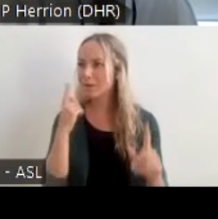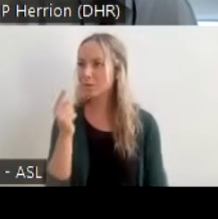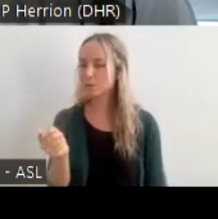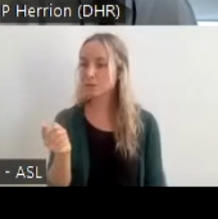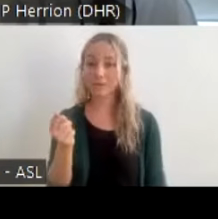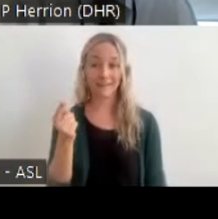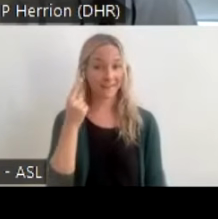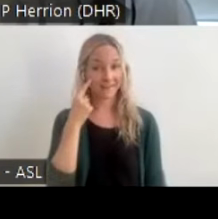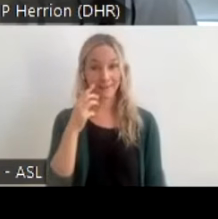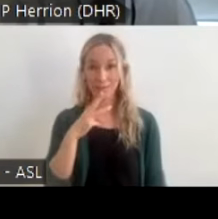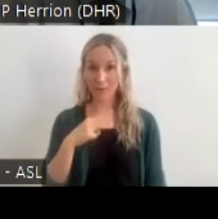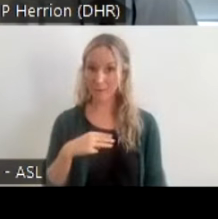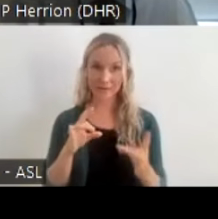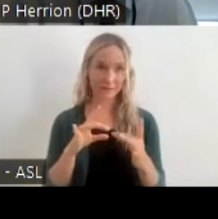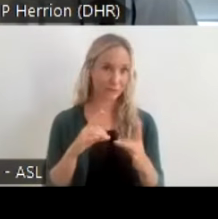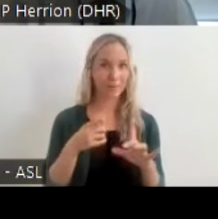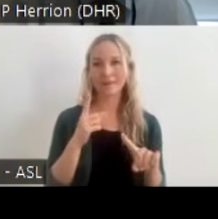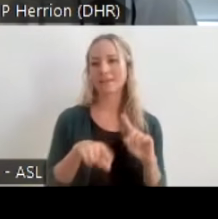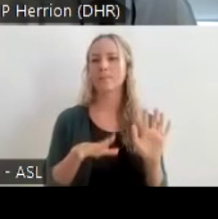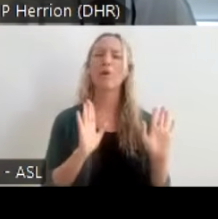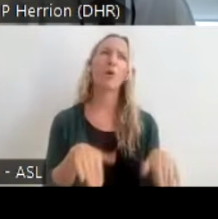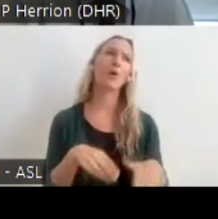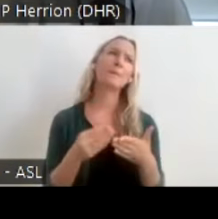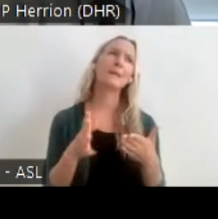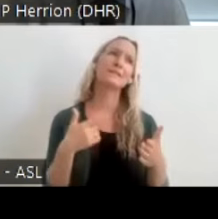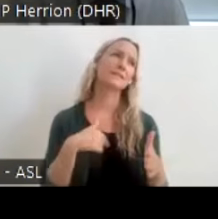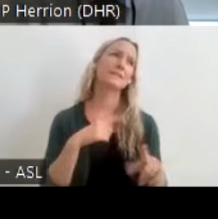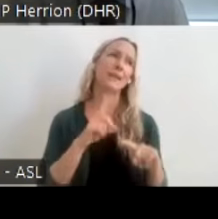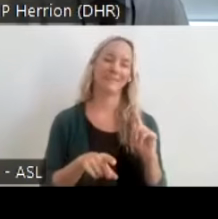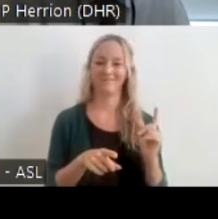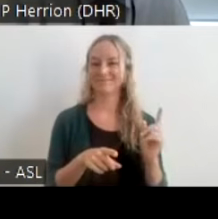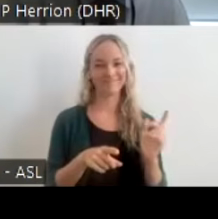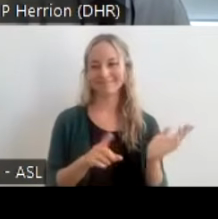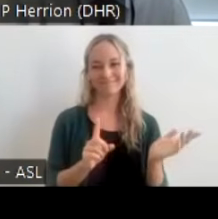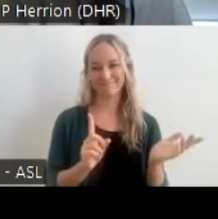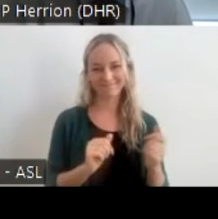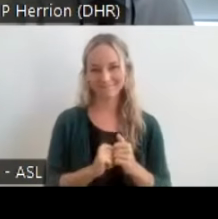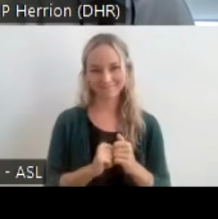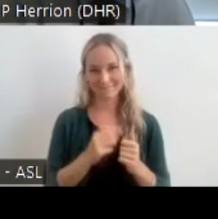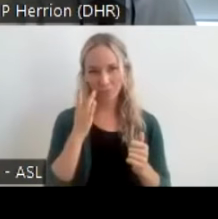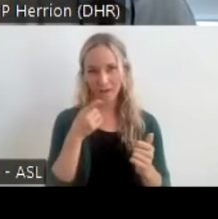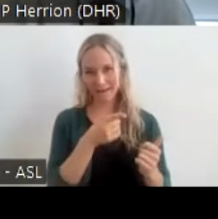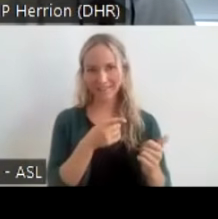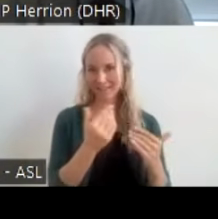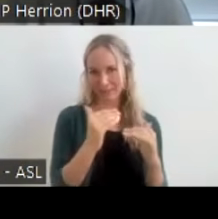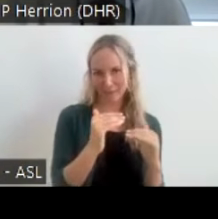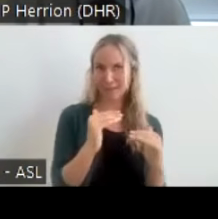their resources is going to be much higher than that local cafe, So that's what we're looking at there, And if